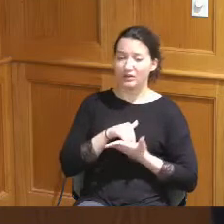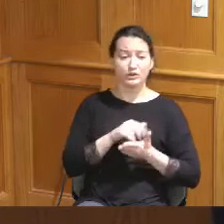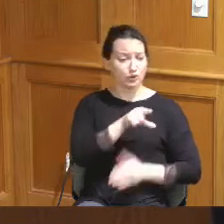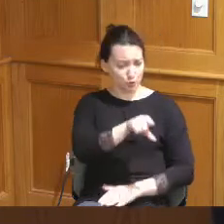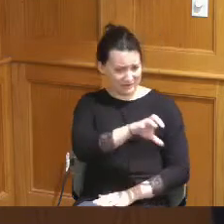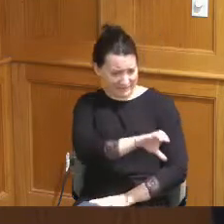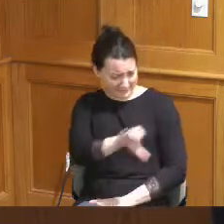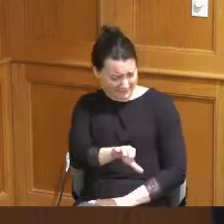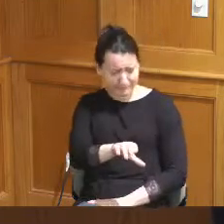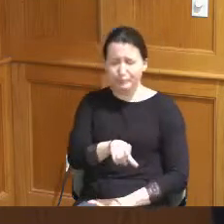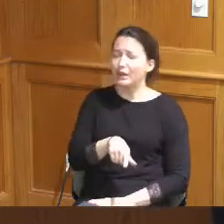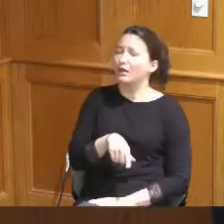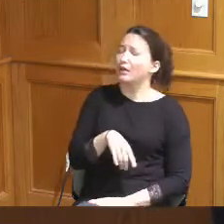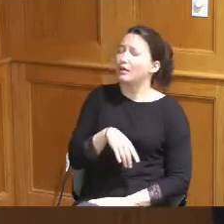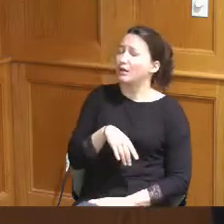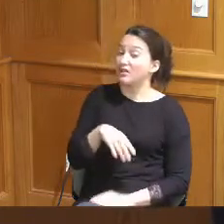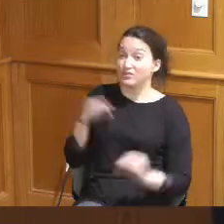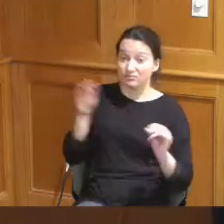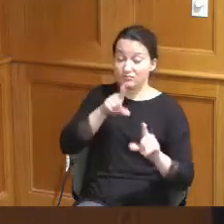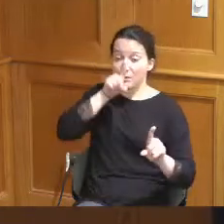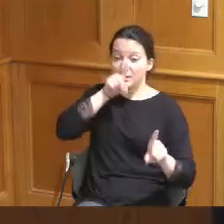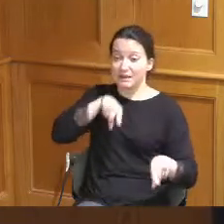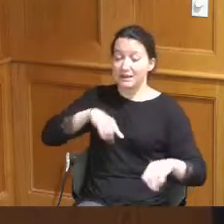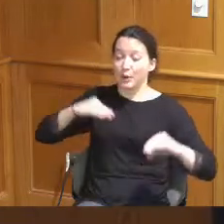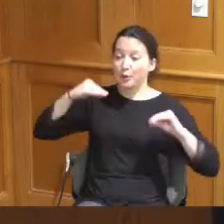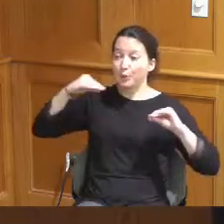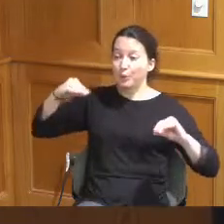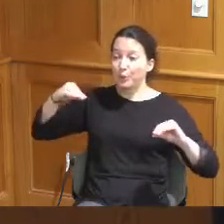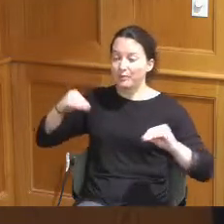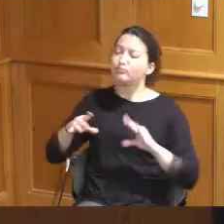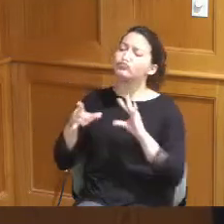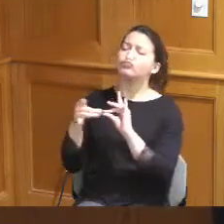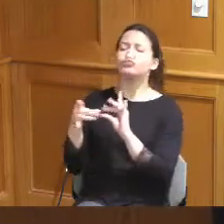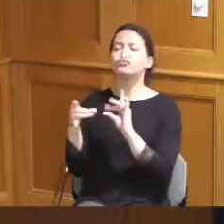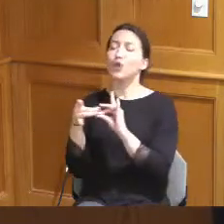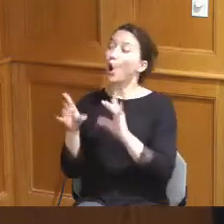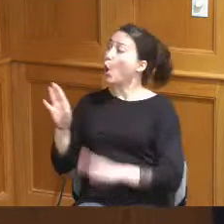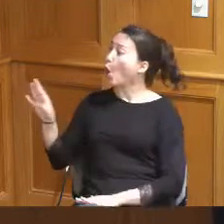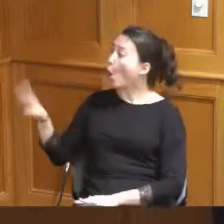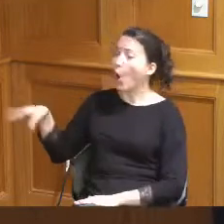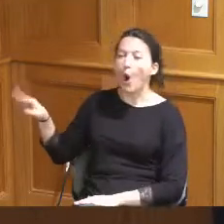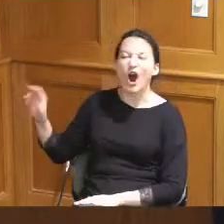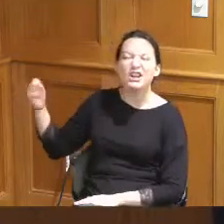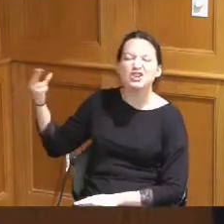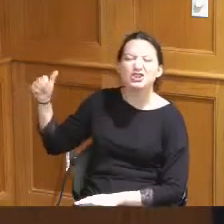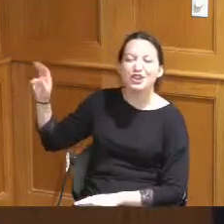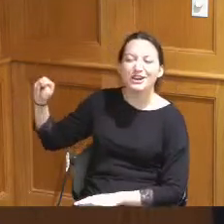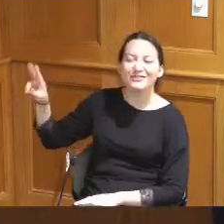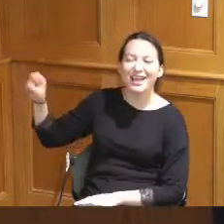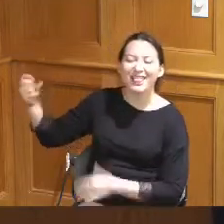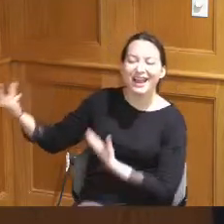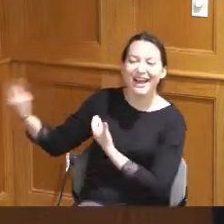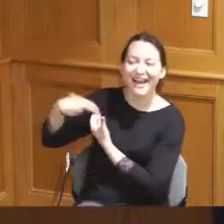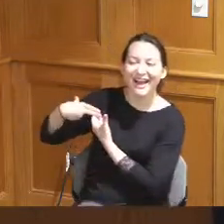it and nobody responded now people keep telling me Oh Sharon's Bill's in they're okay with it